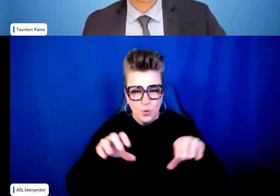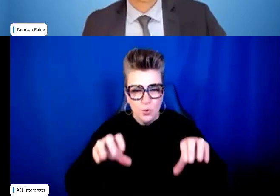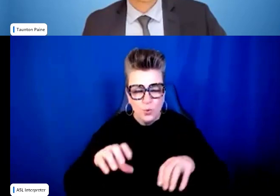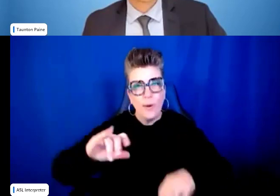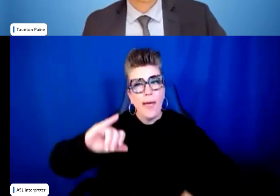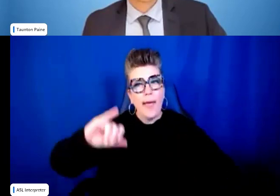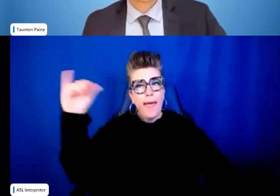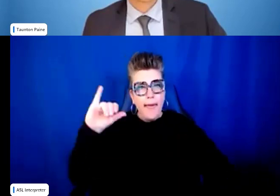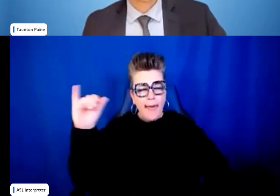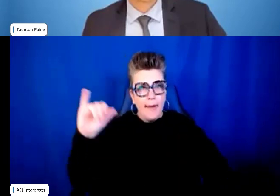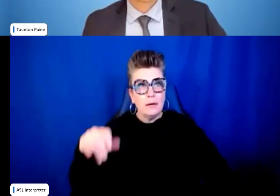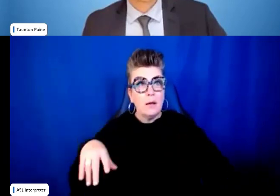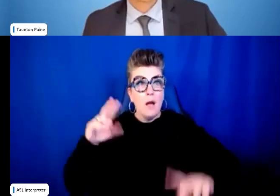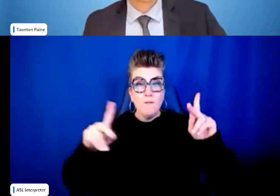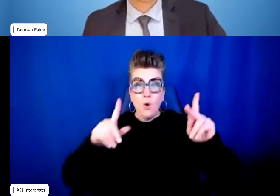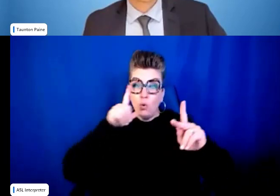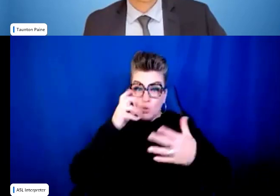who access the data are doing so responsibly?